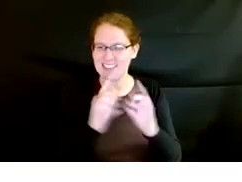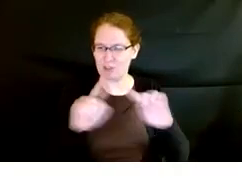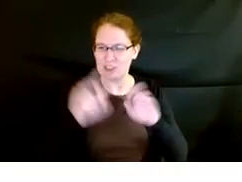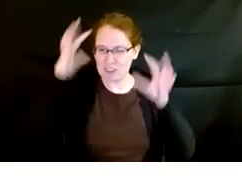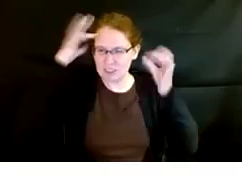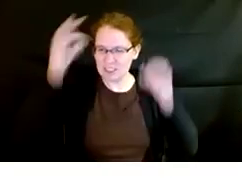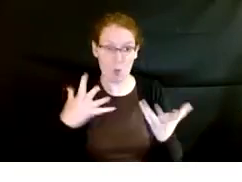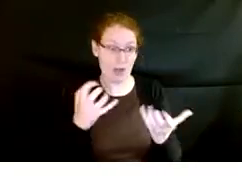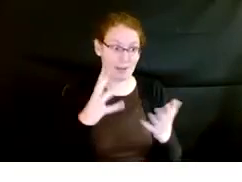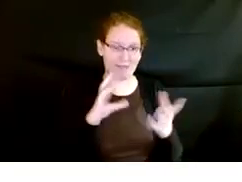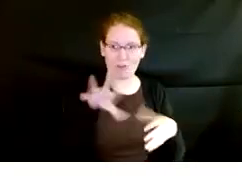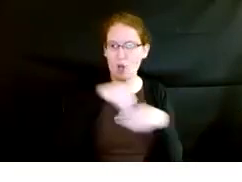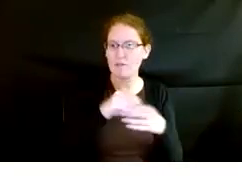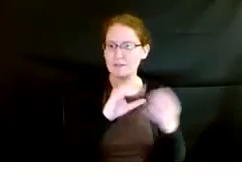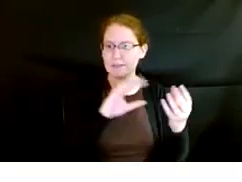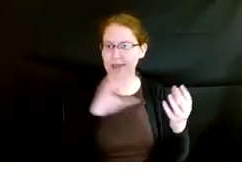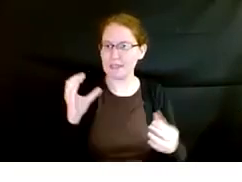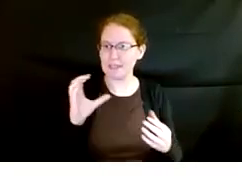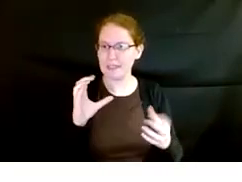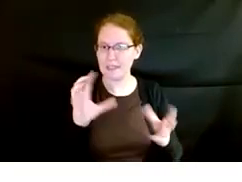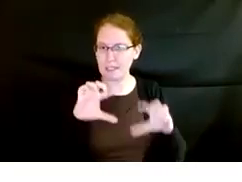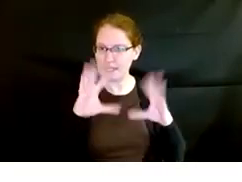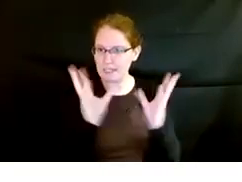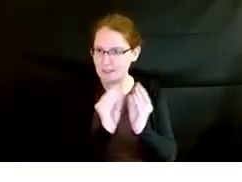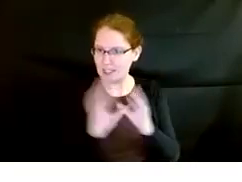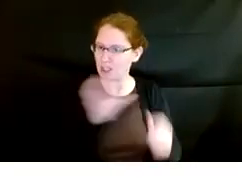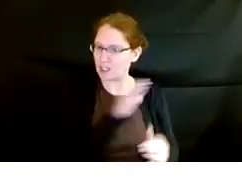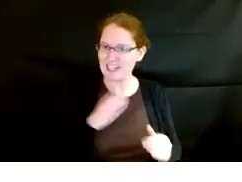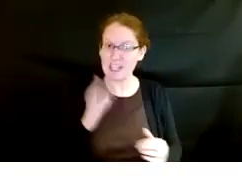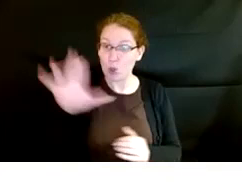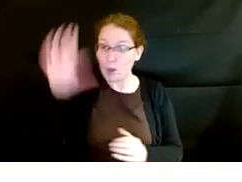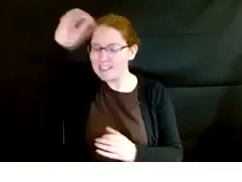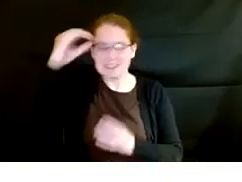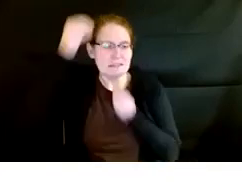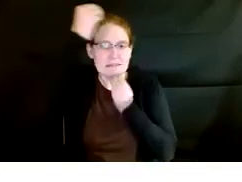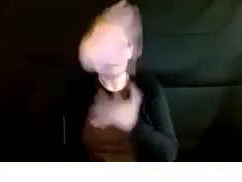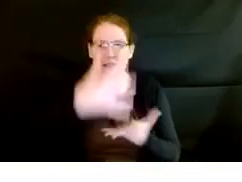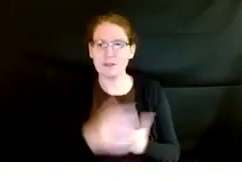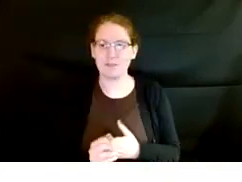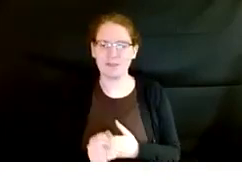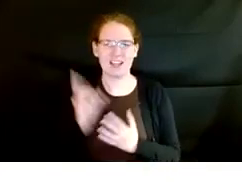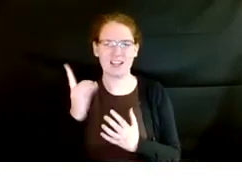committees, let your opinions voices be heard.. I think we're going to touch on the vaccines also